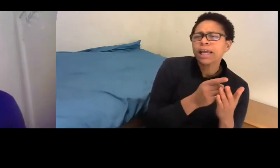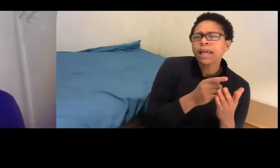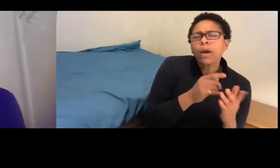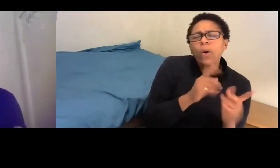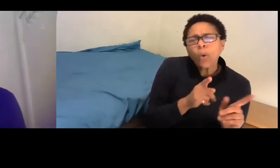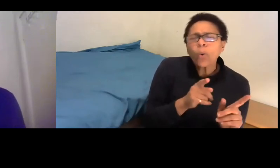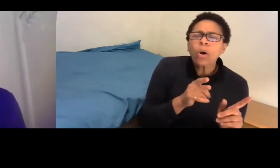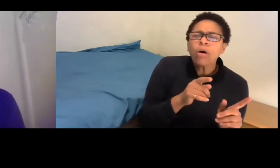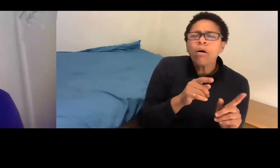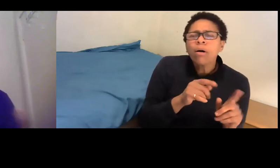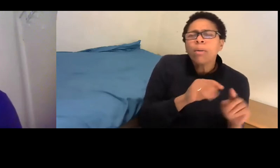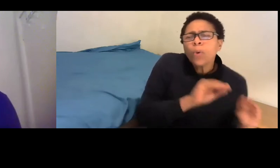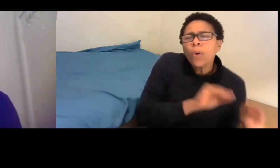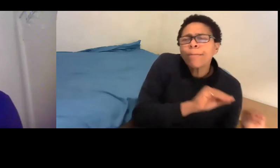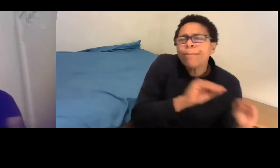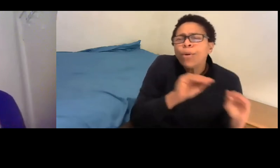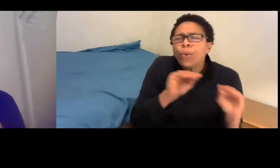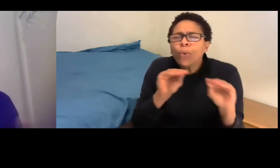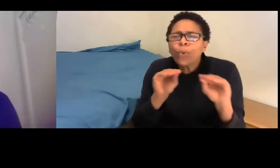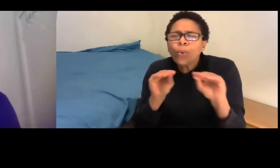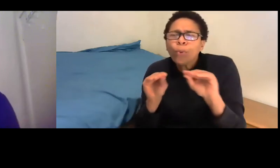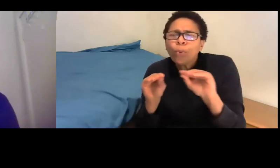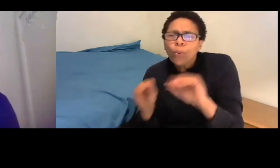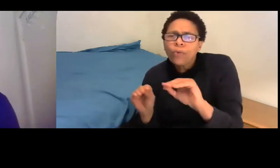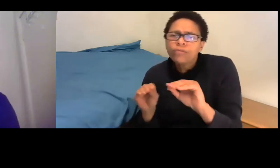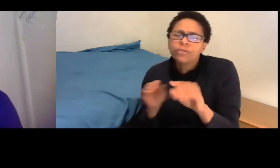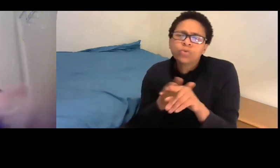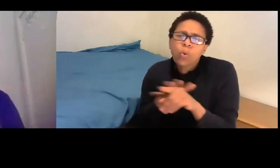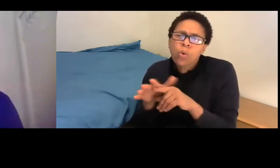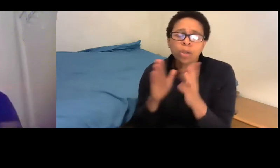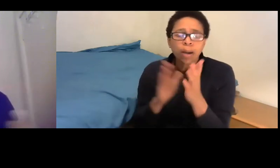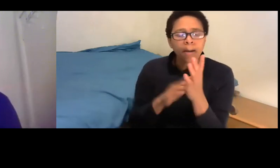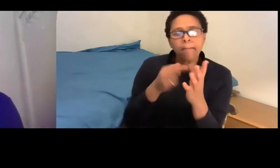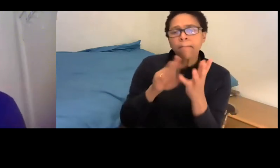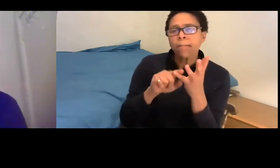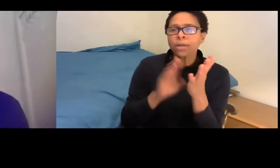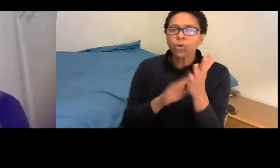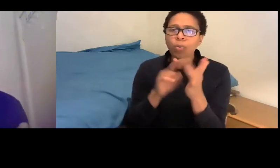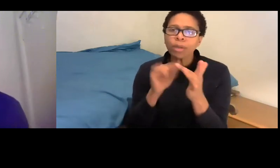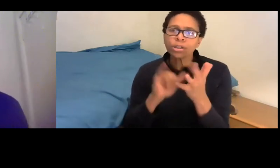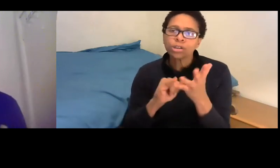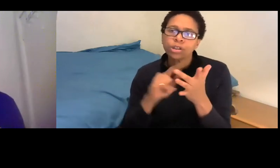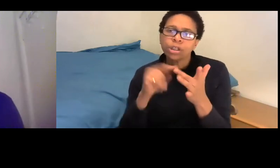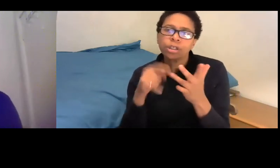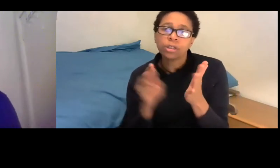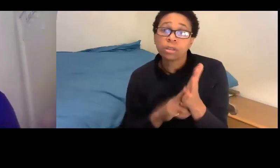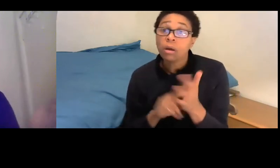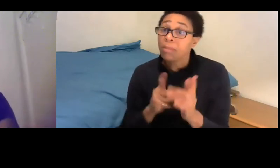actually slavery remains legal in Muslim legal text. It's just that you have to treat your slave kindly, you have to, you